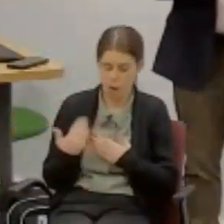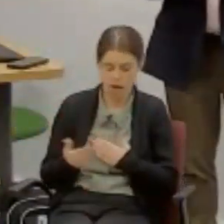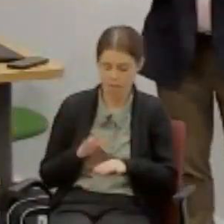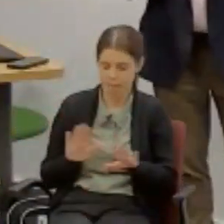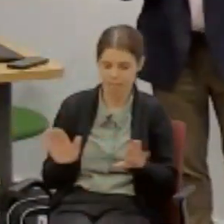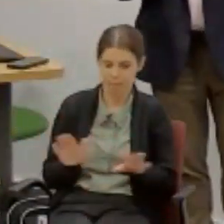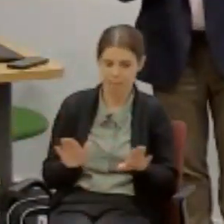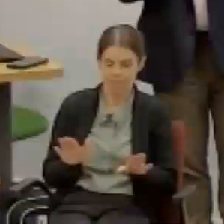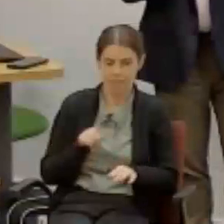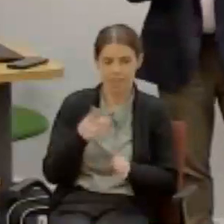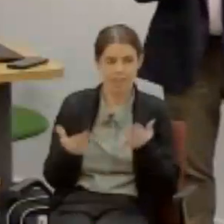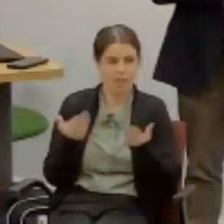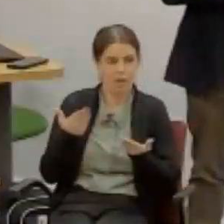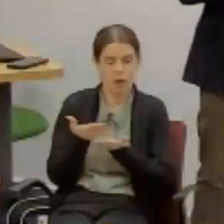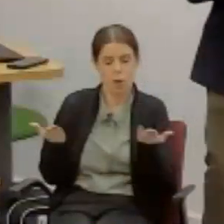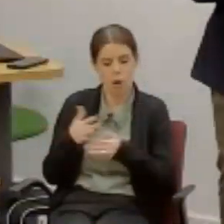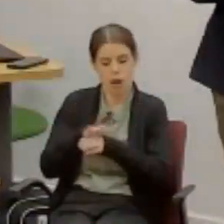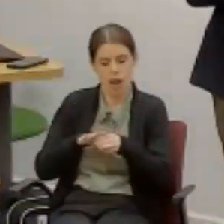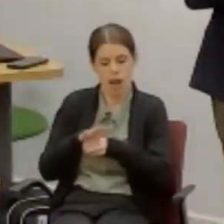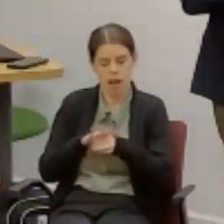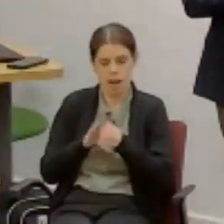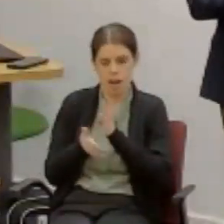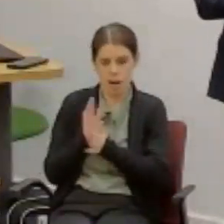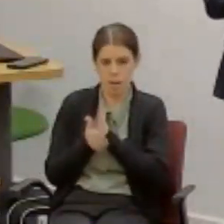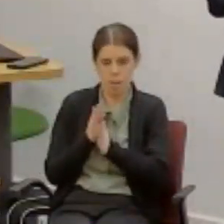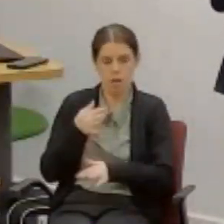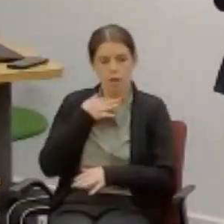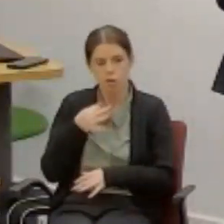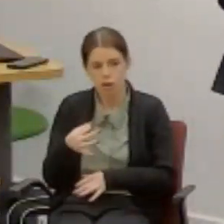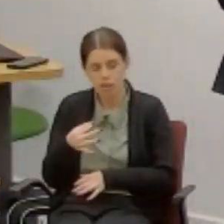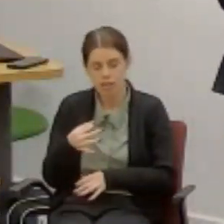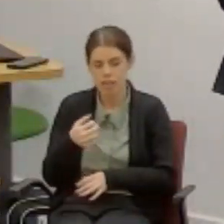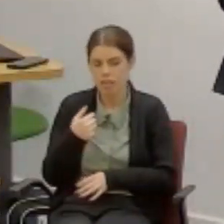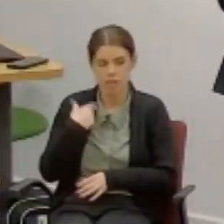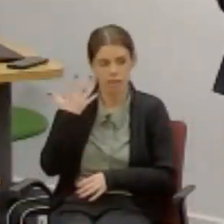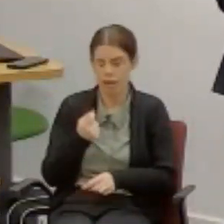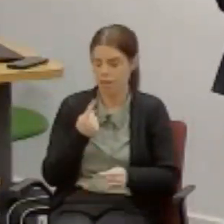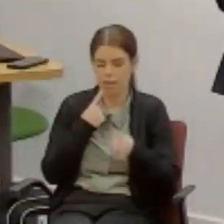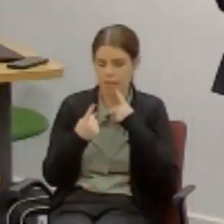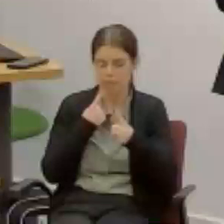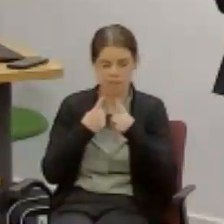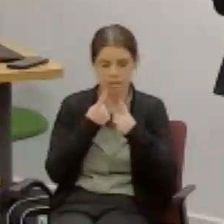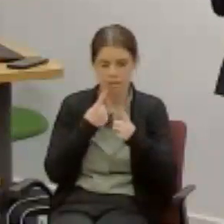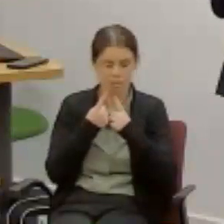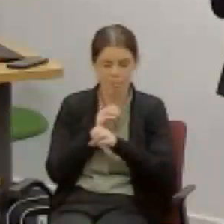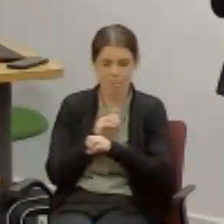So, it depends where you're playing on risk of exposure to impact. We don't have that data. Biggest.